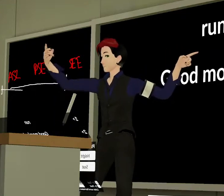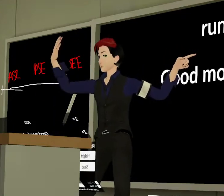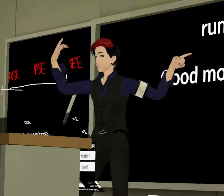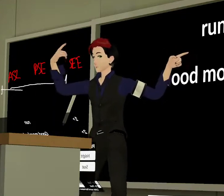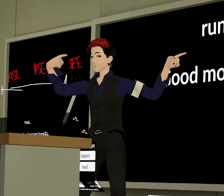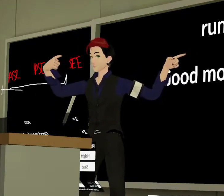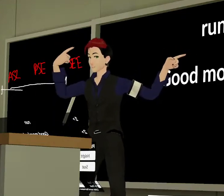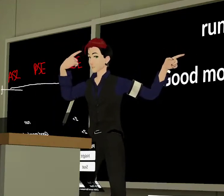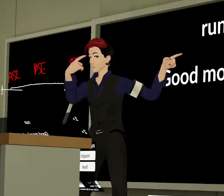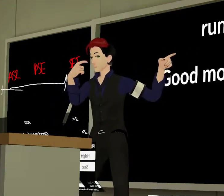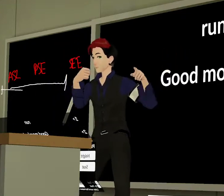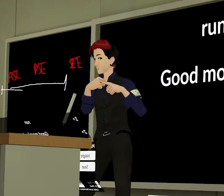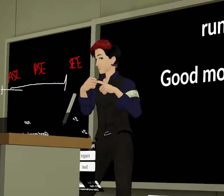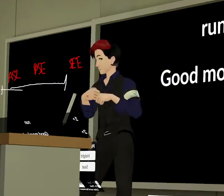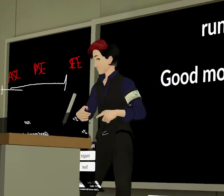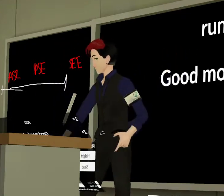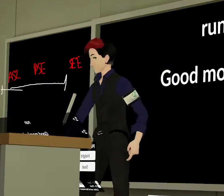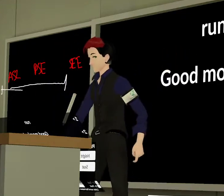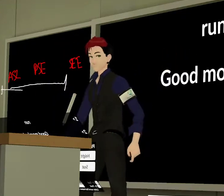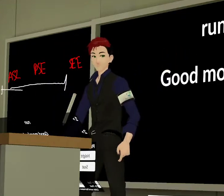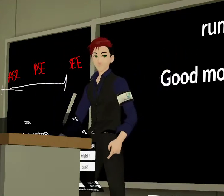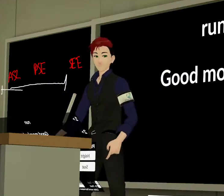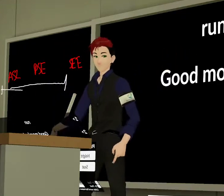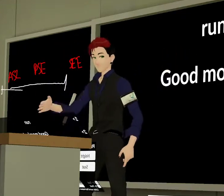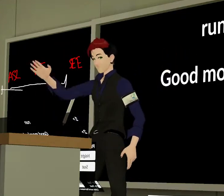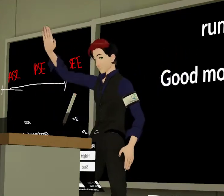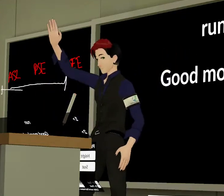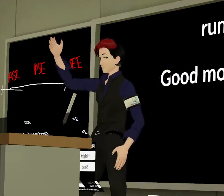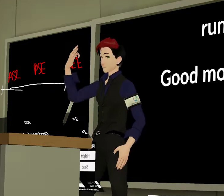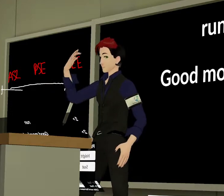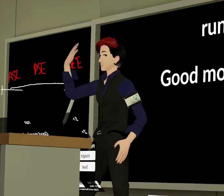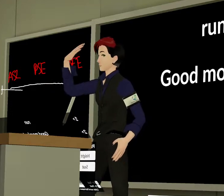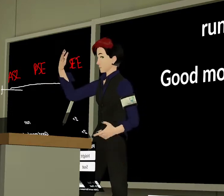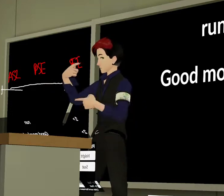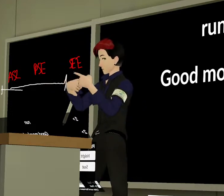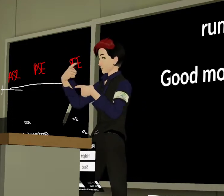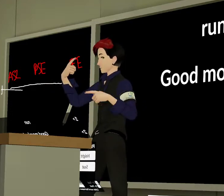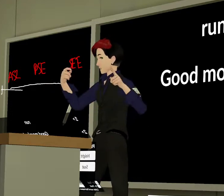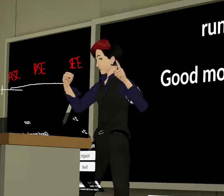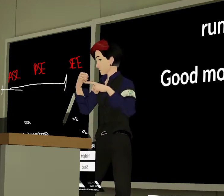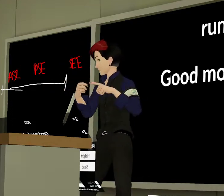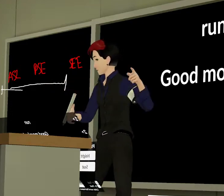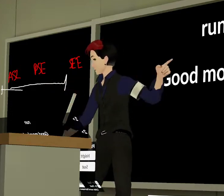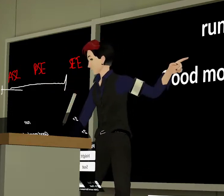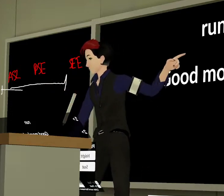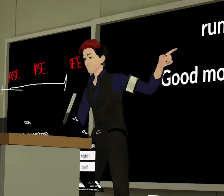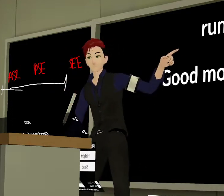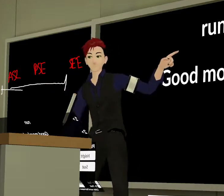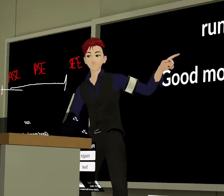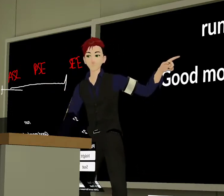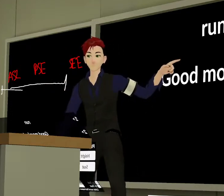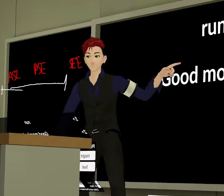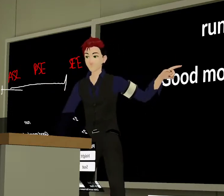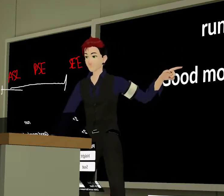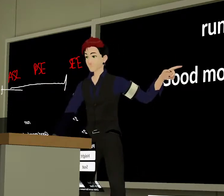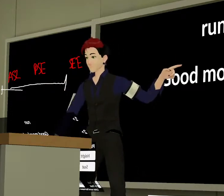how many of you know the sign for this word ? just raise your hand if you know the sign for this word ?